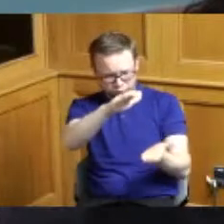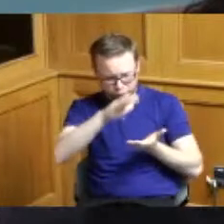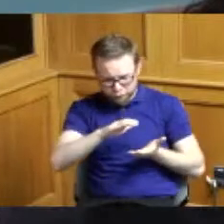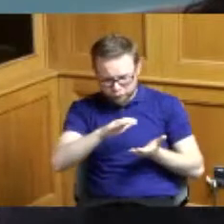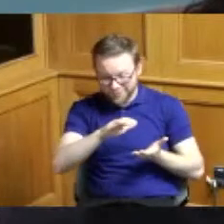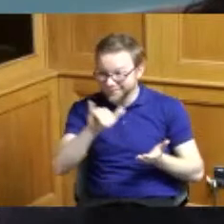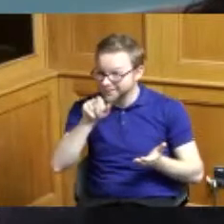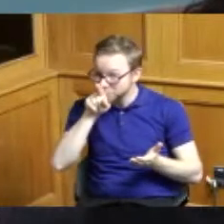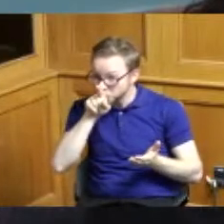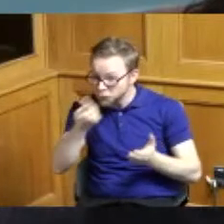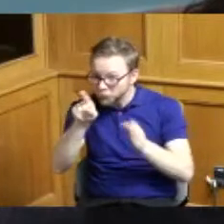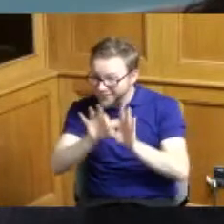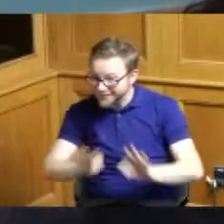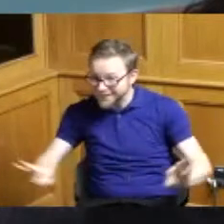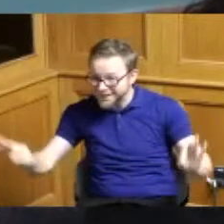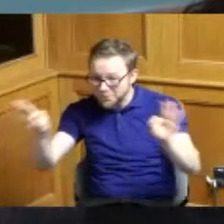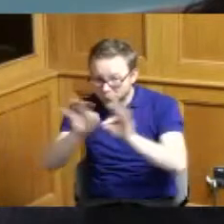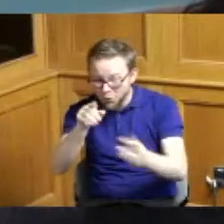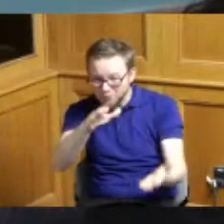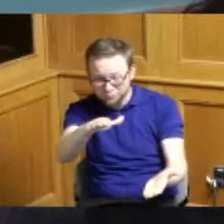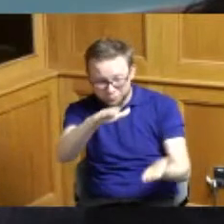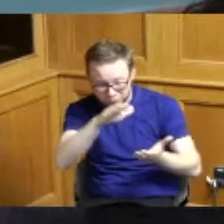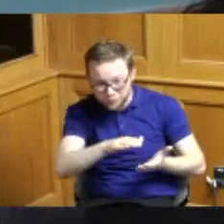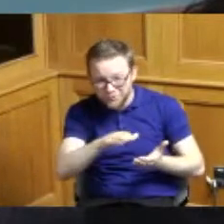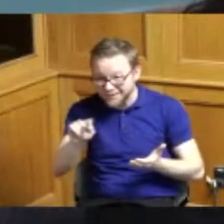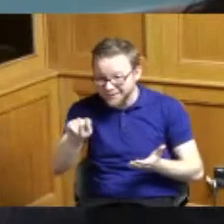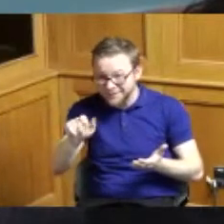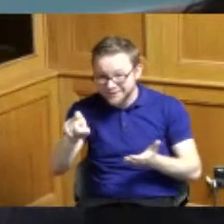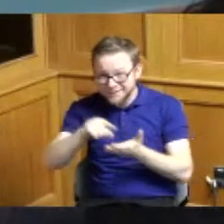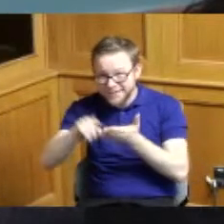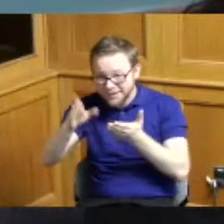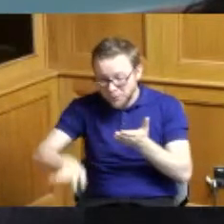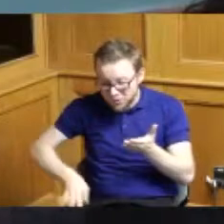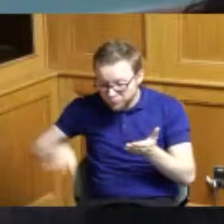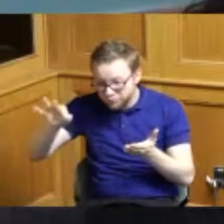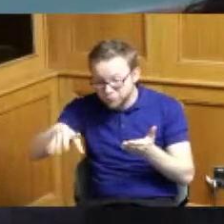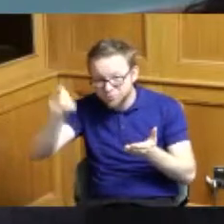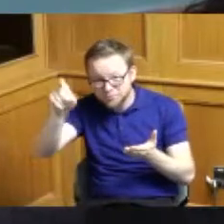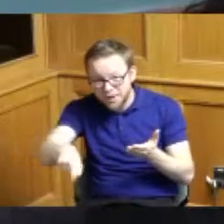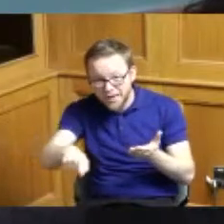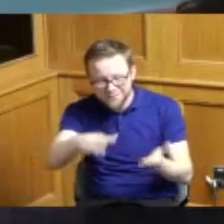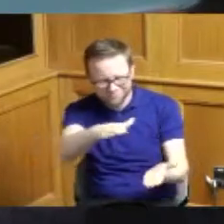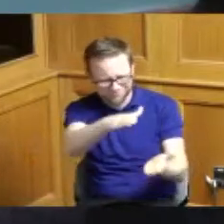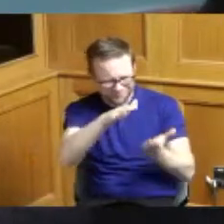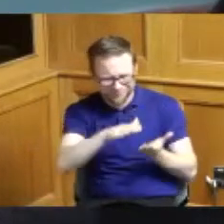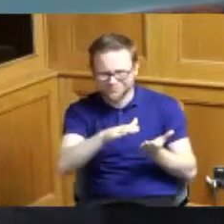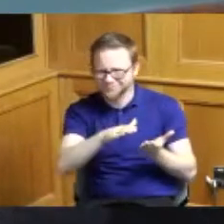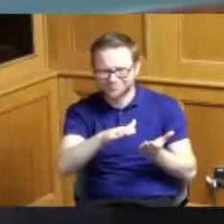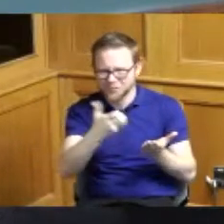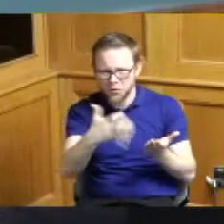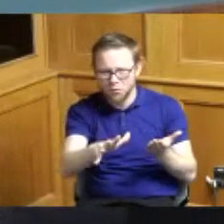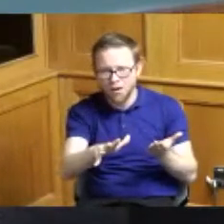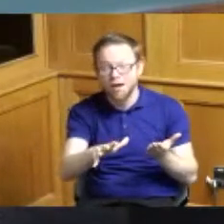impactful on the taxpayers of this county now I said it when we had the bingo presentation of